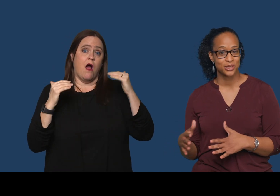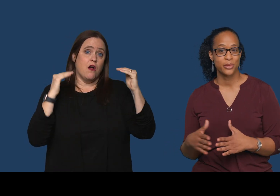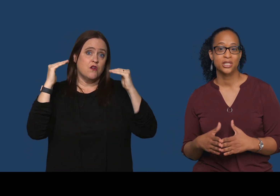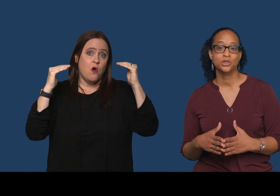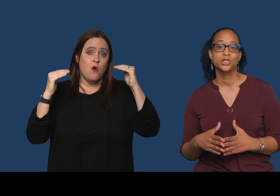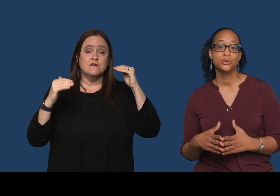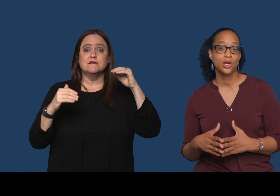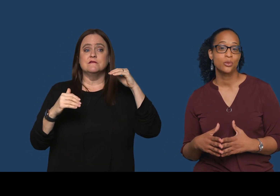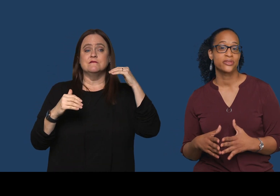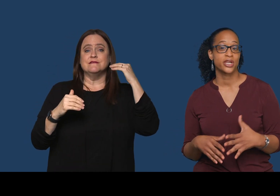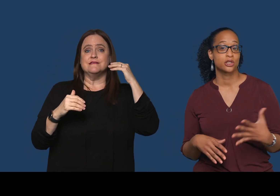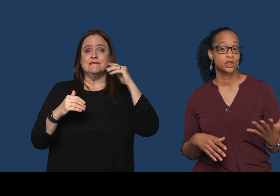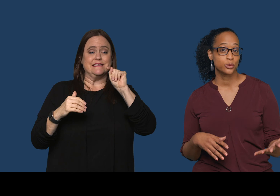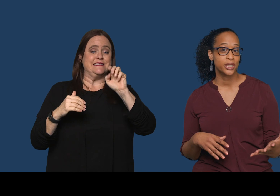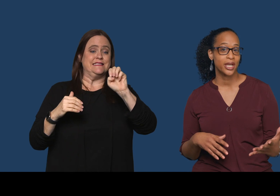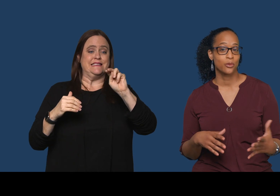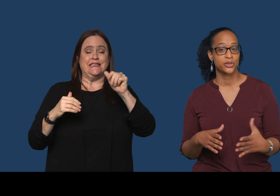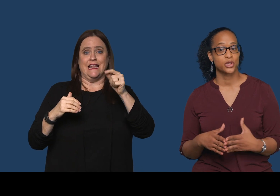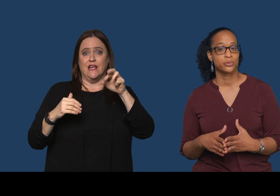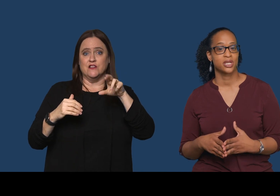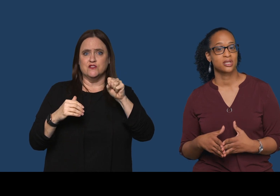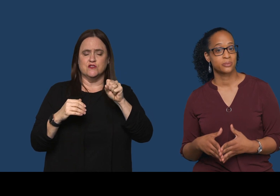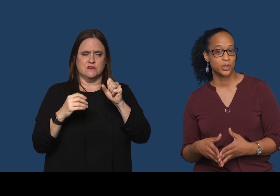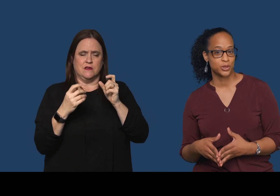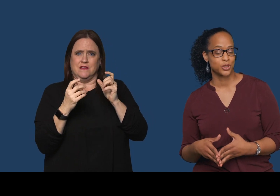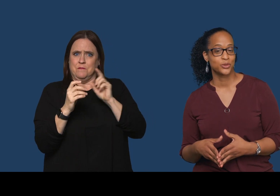to make sure you know what they are doing and what they're being exposed to.